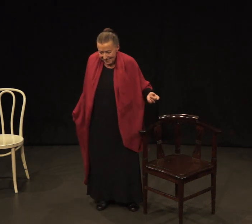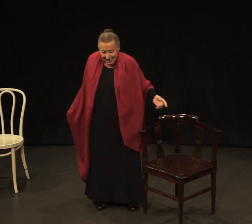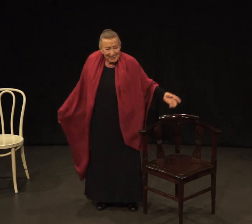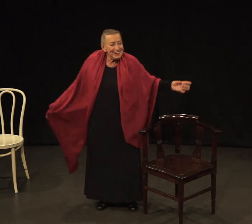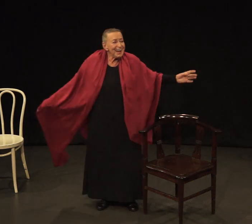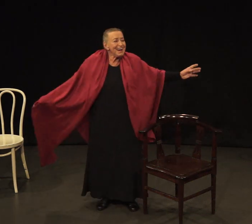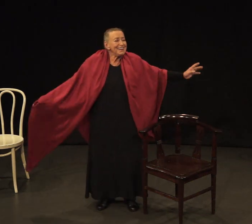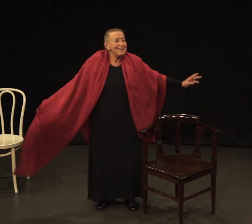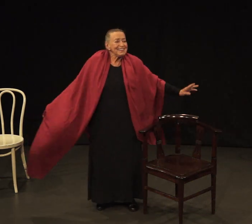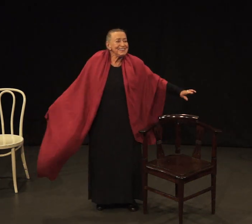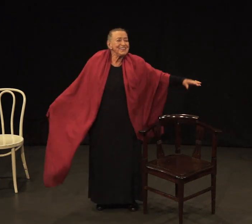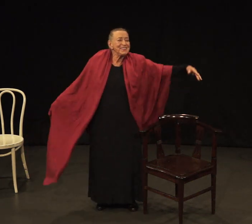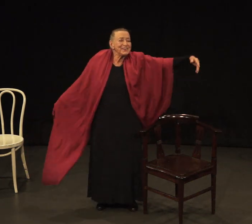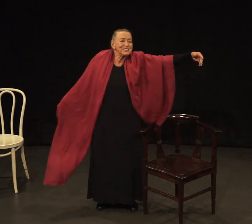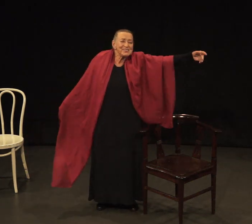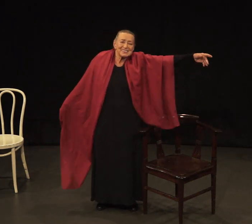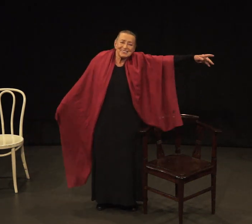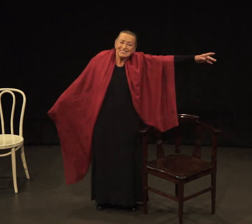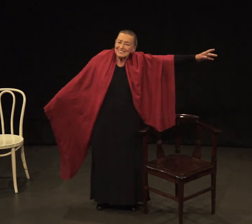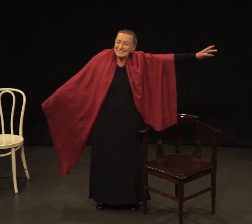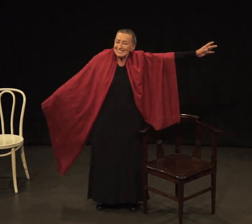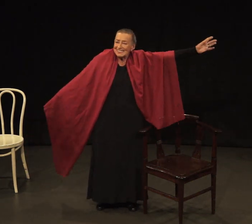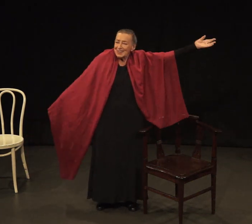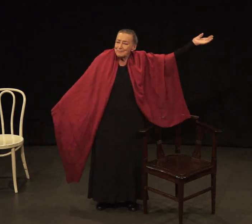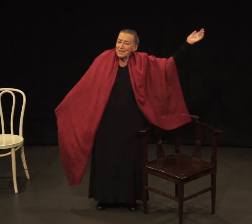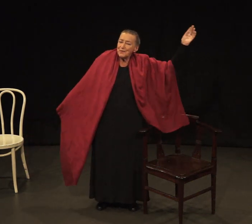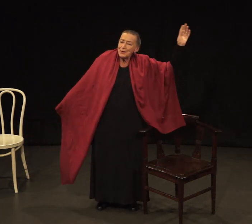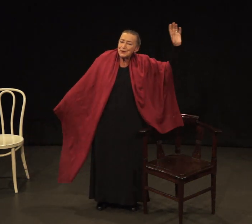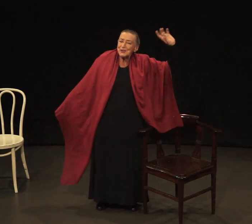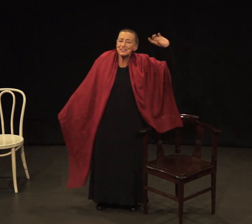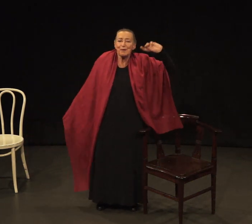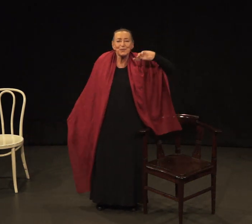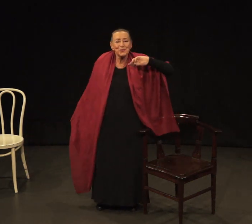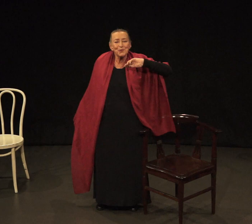I'm going to hunt for mushrooms. One and all can join me."